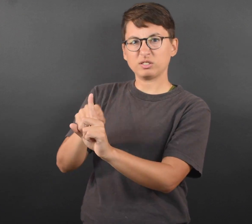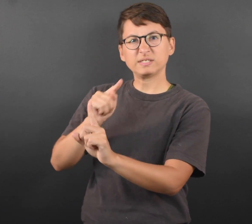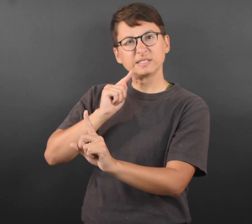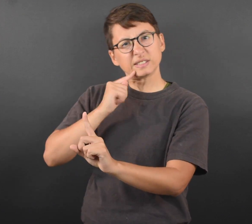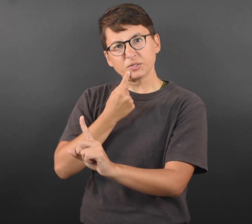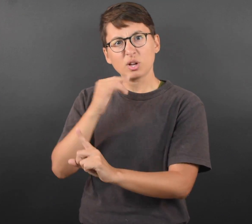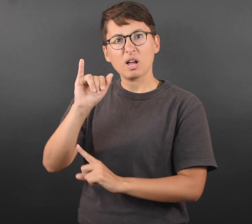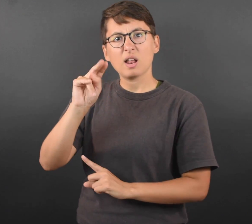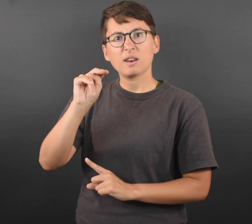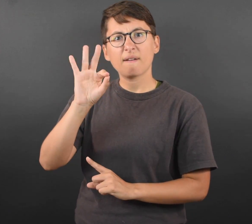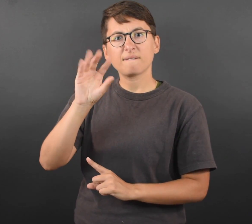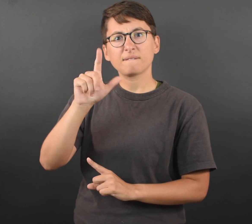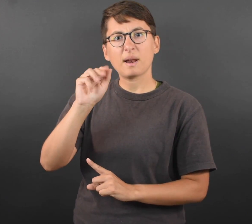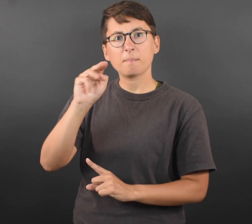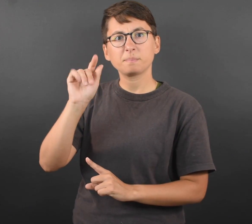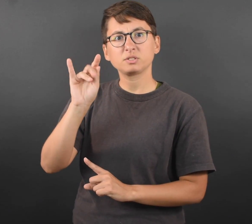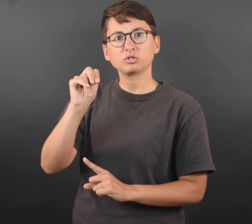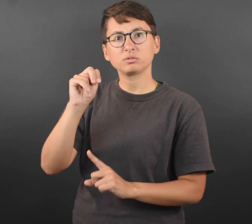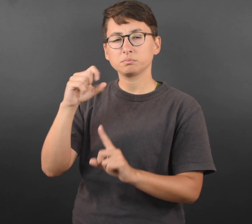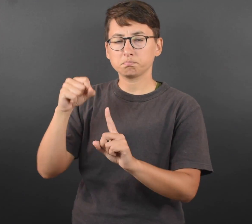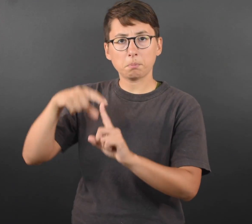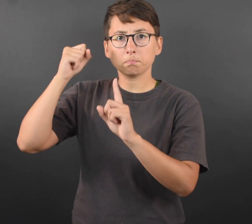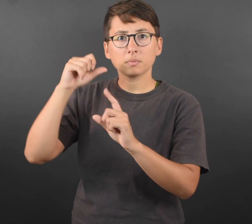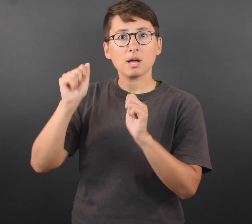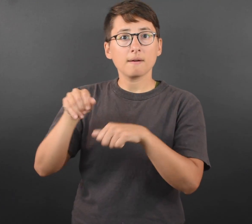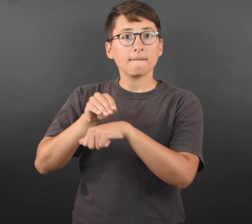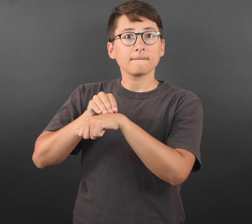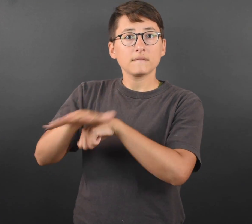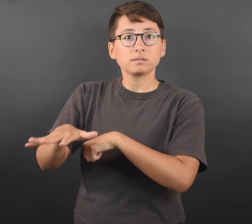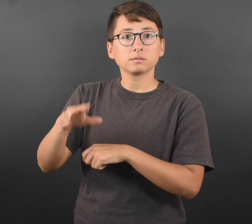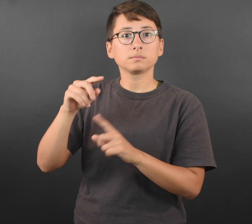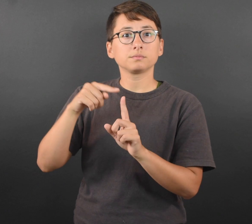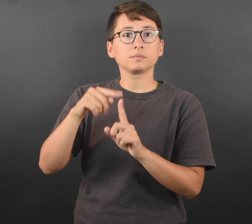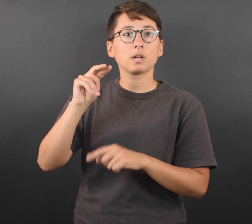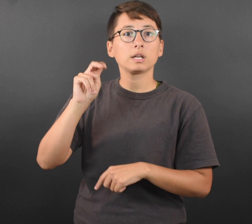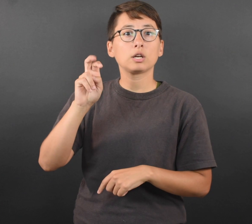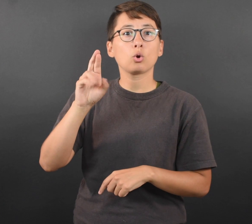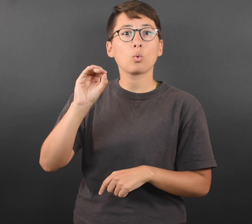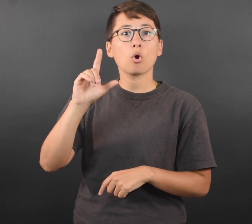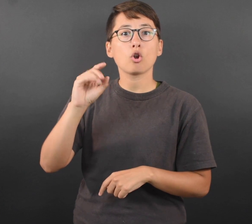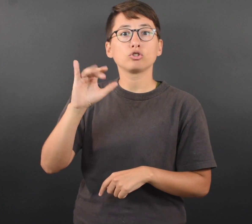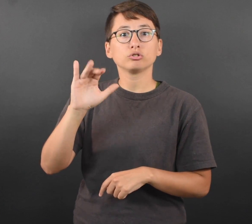trigger, possibly its effect on the neurologic system that breaks this normal regulation